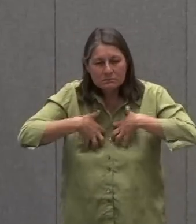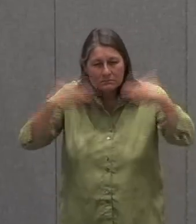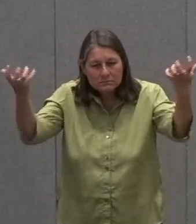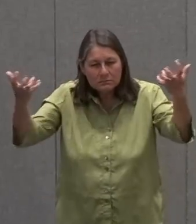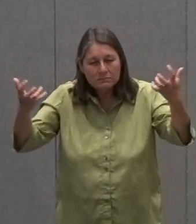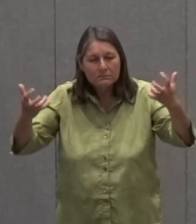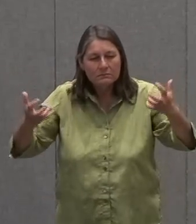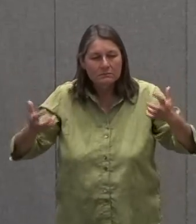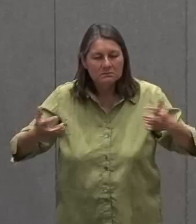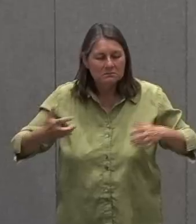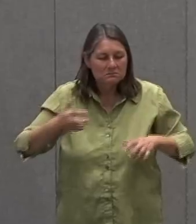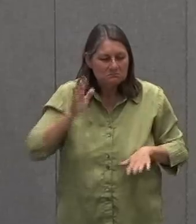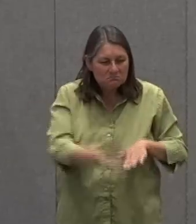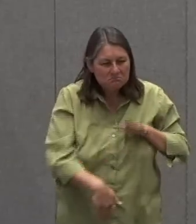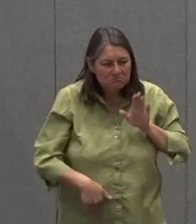Off he stomped into the bushes.